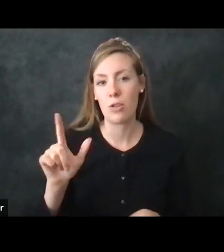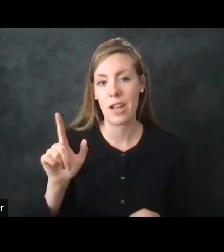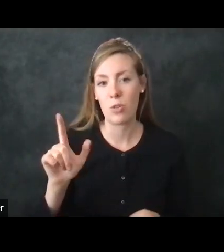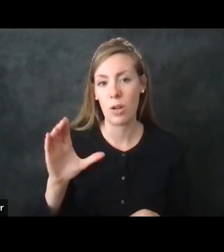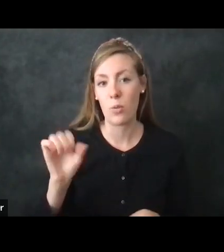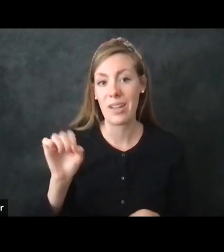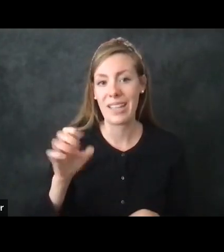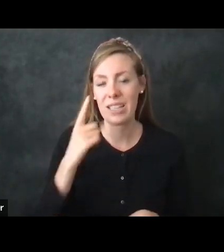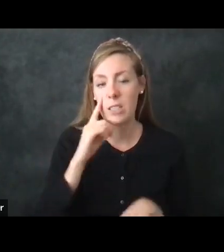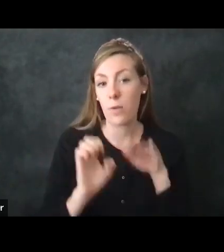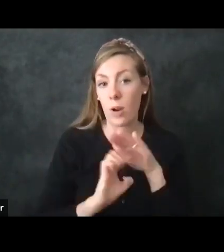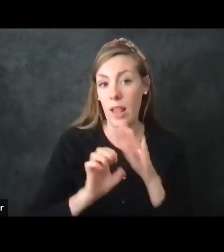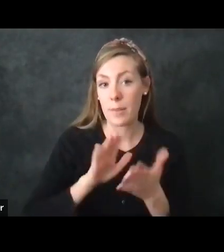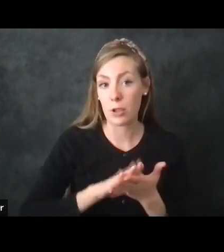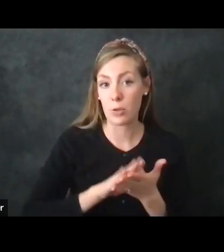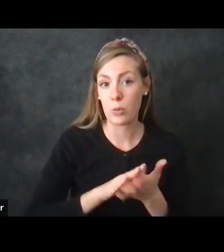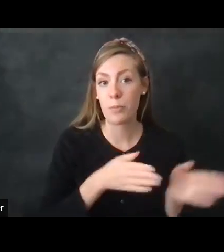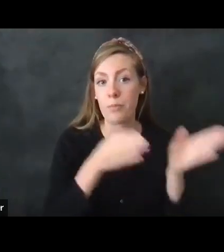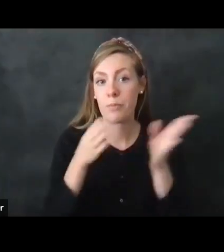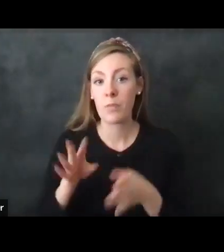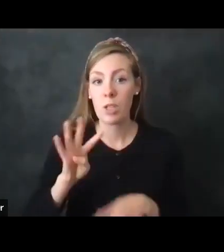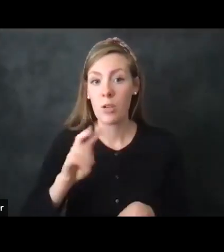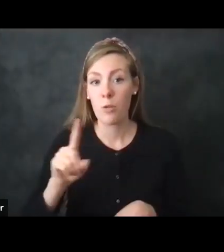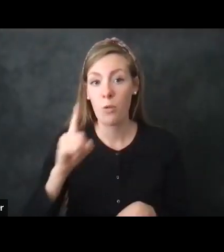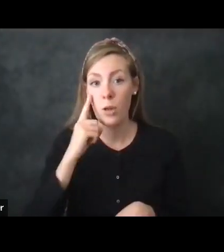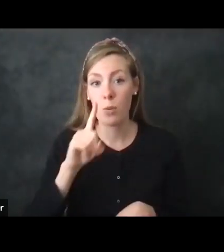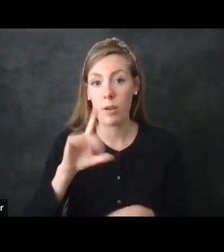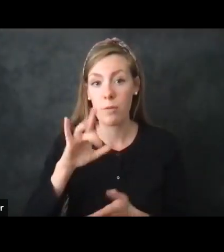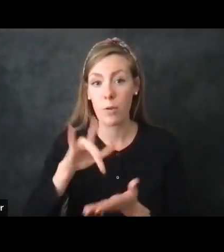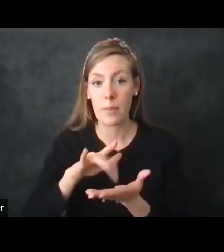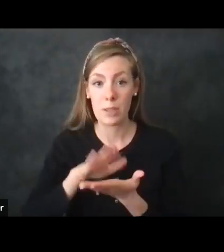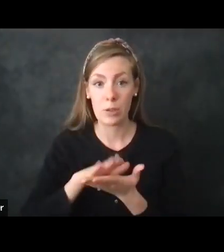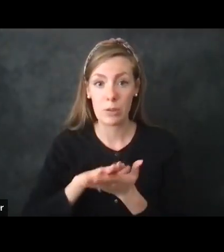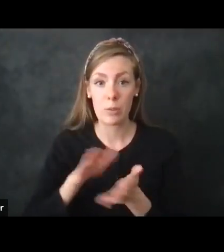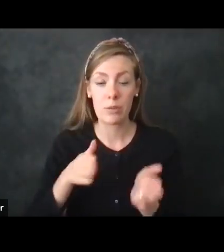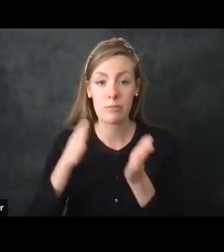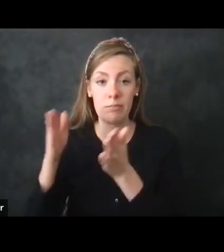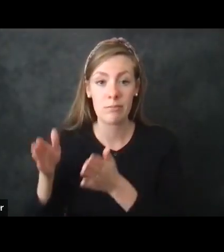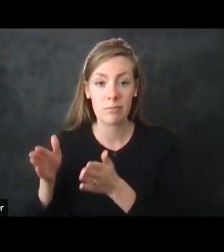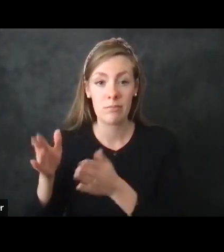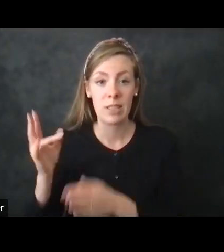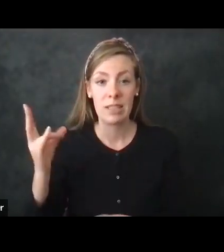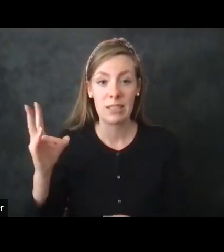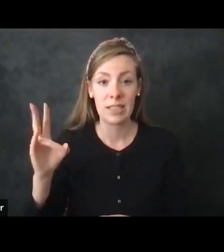elementary school, 41 cases in middle schools and 72 cases in high school.